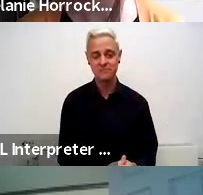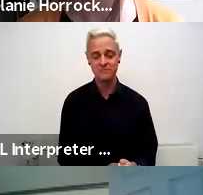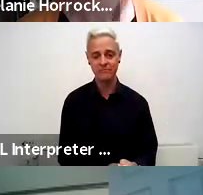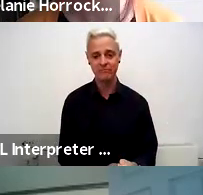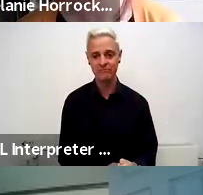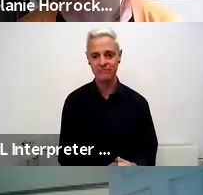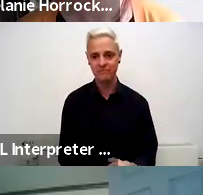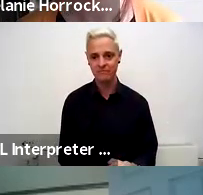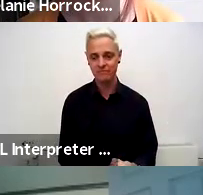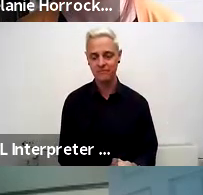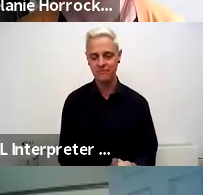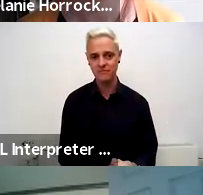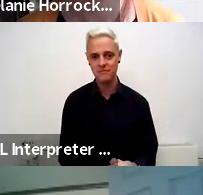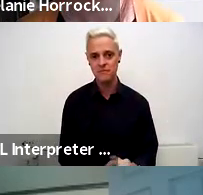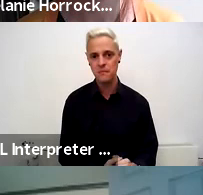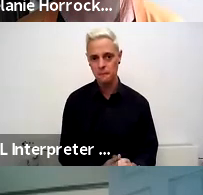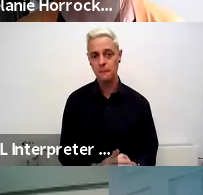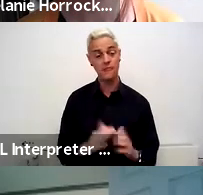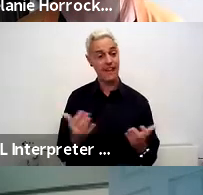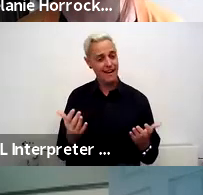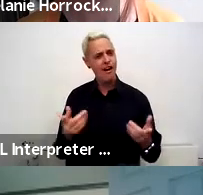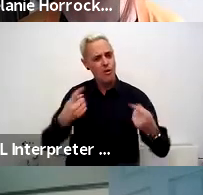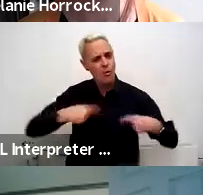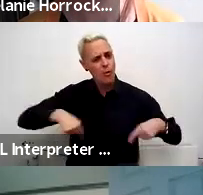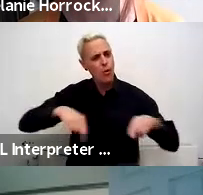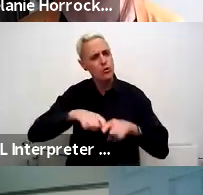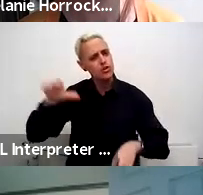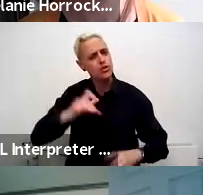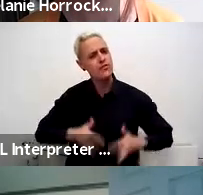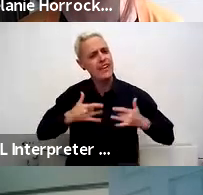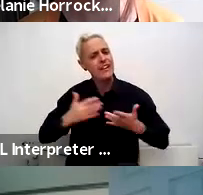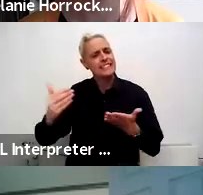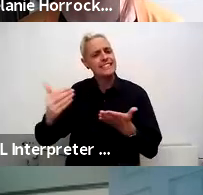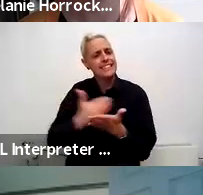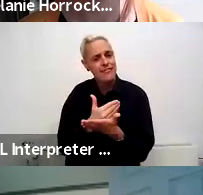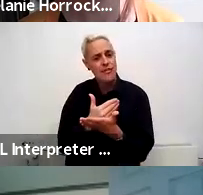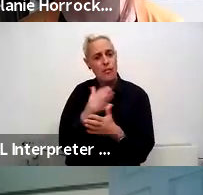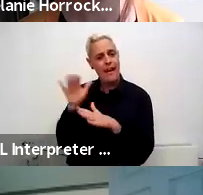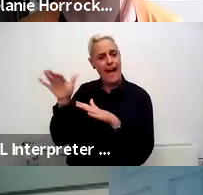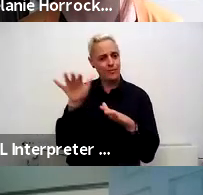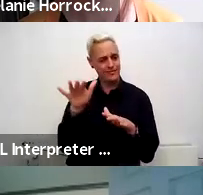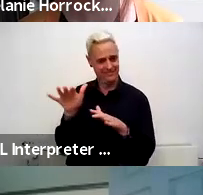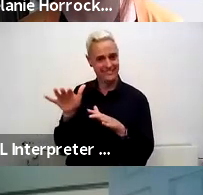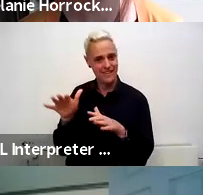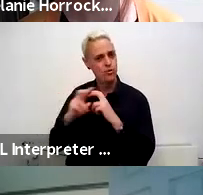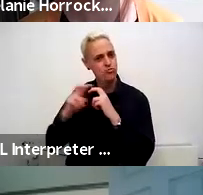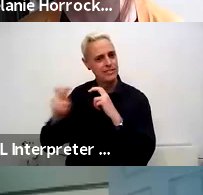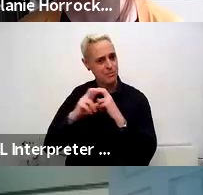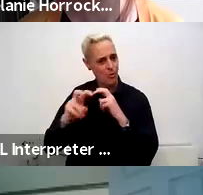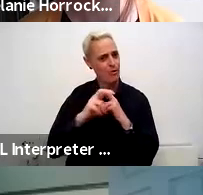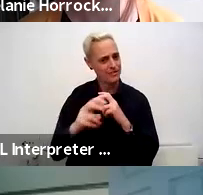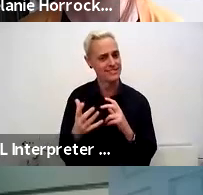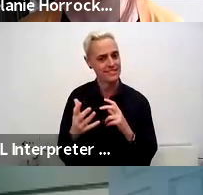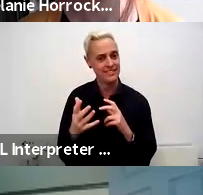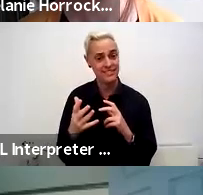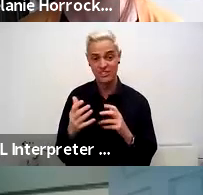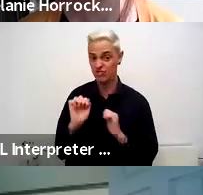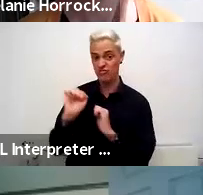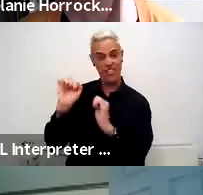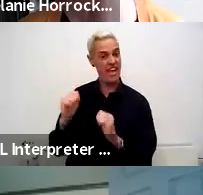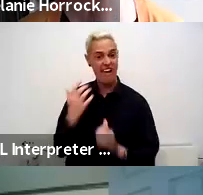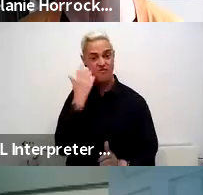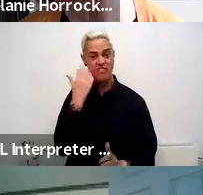One of the things we've also got to address is the feeling of being secure and safe out there, when people are traveling on transport and going out and about their normal business.